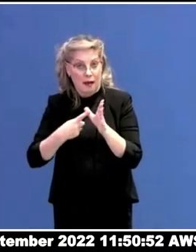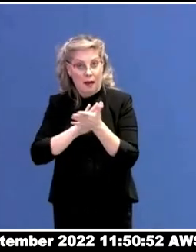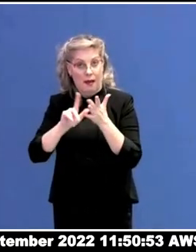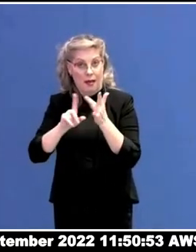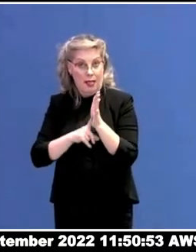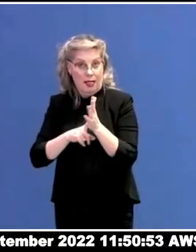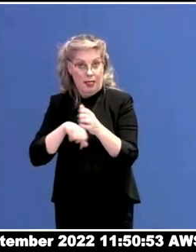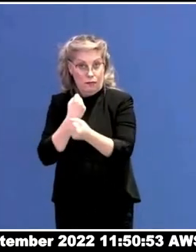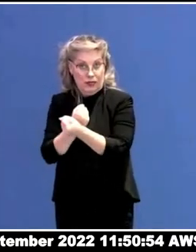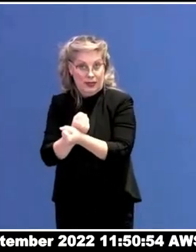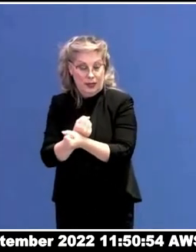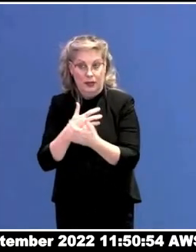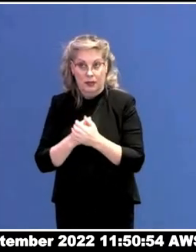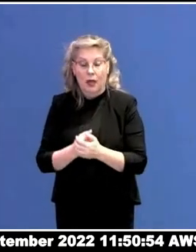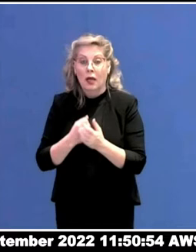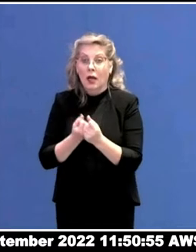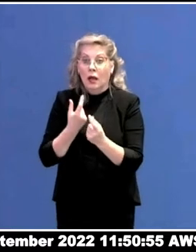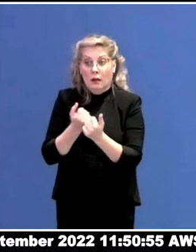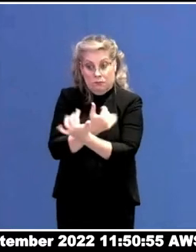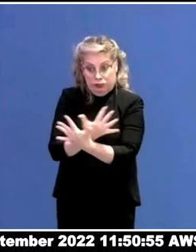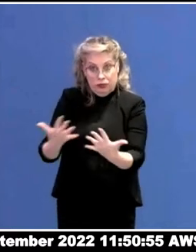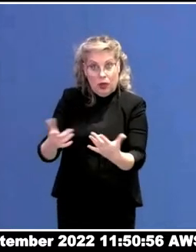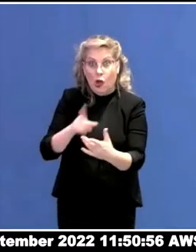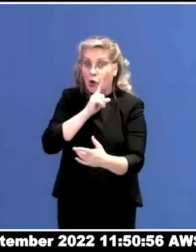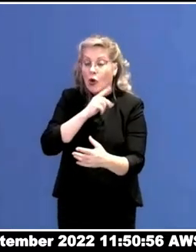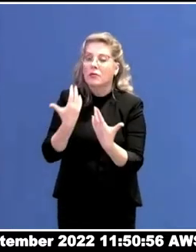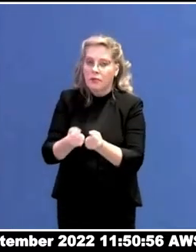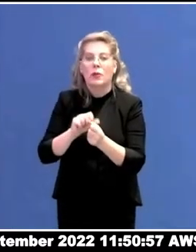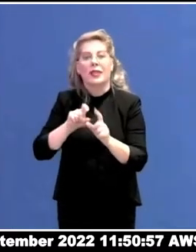were living with disability, including FASD and cognitive impairment.